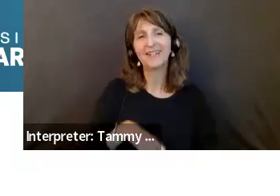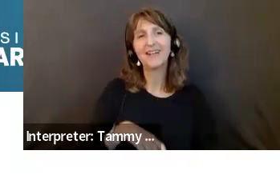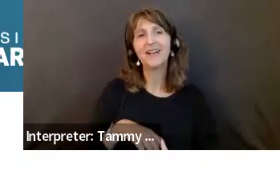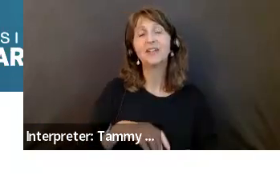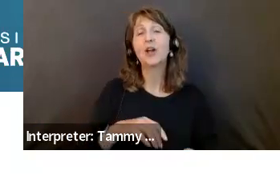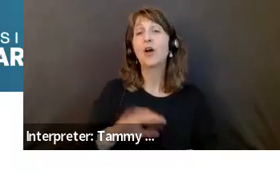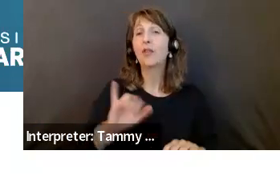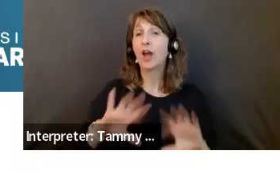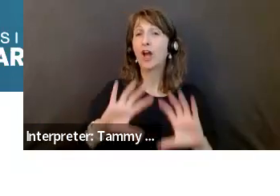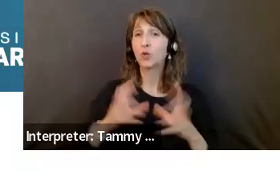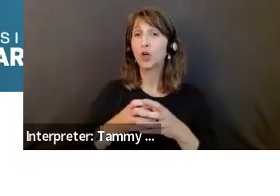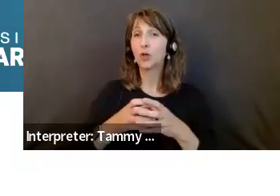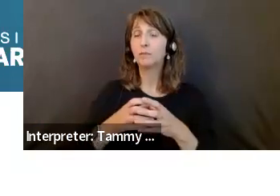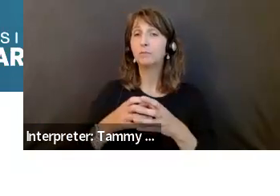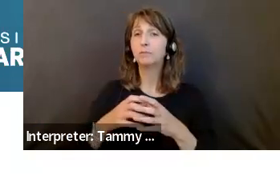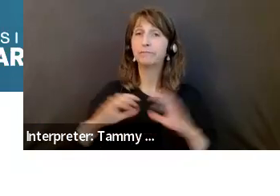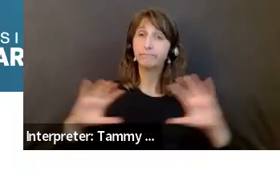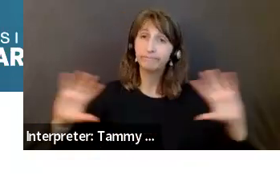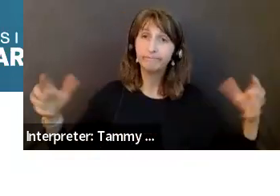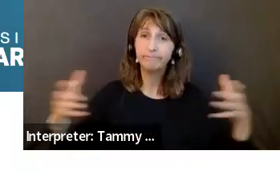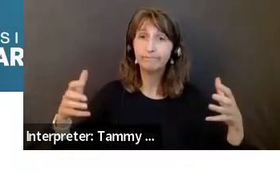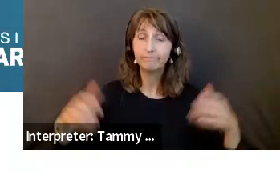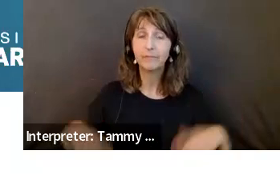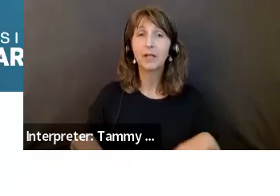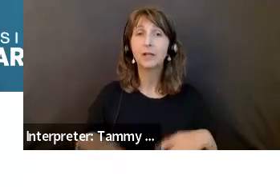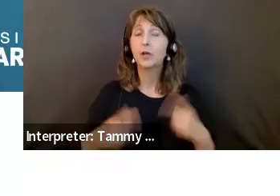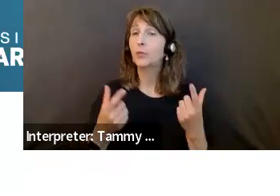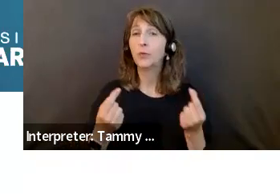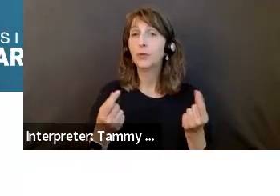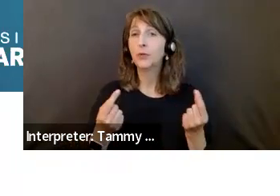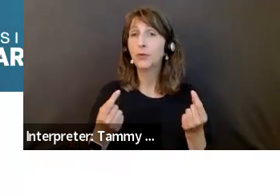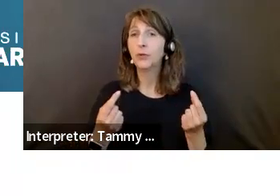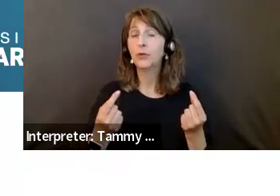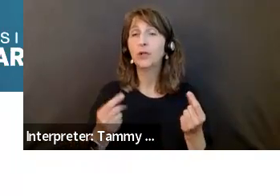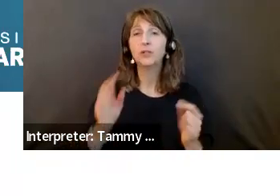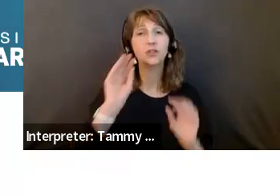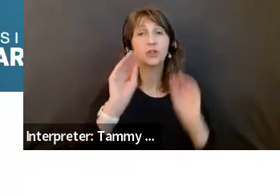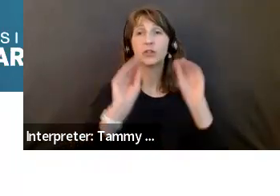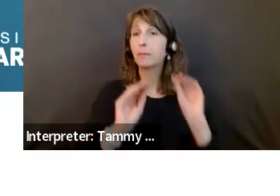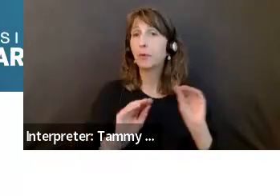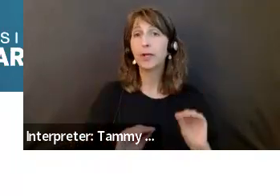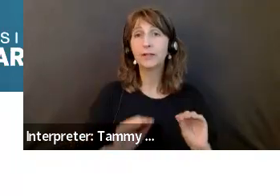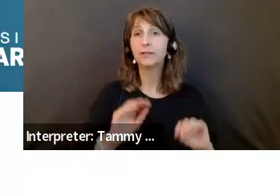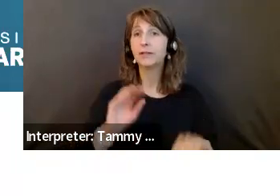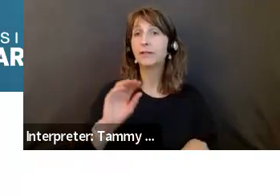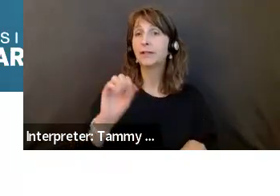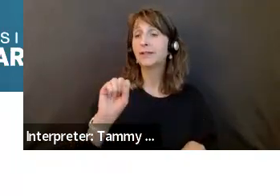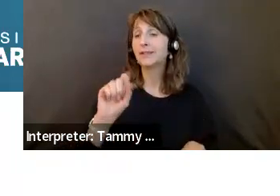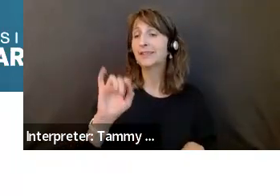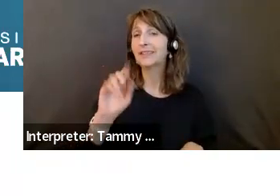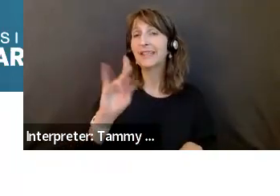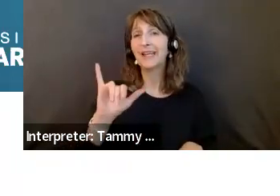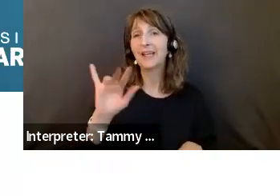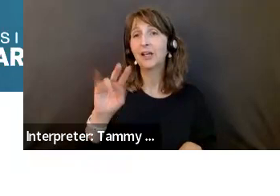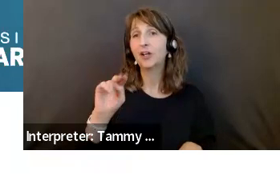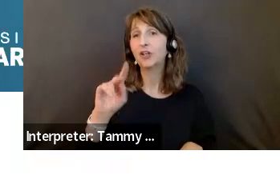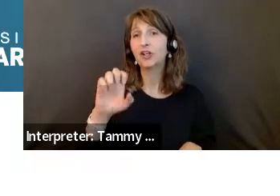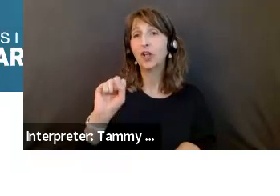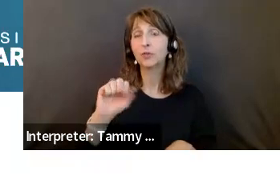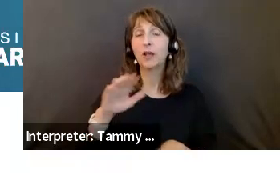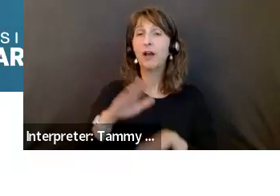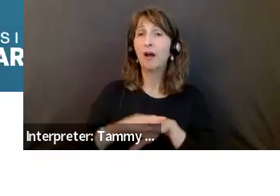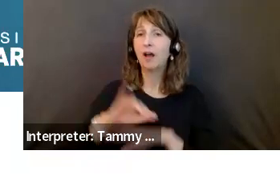In a real simple process. Get on a jam board, put sticky notes on the jam board and tell us what are the programs that may act that may impact chronic disease.